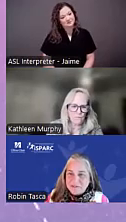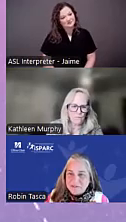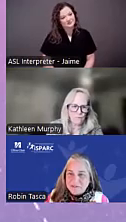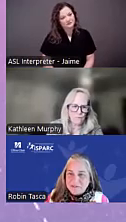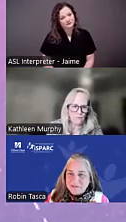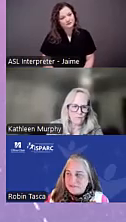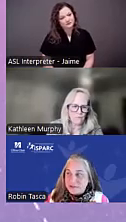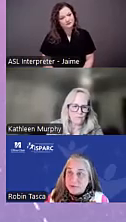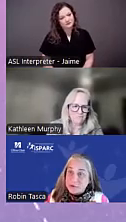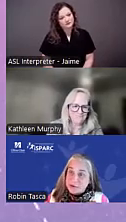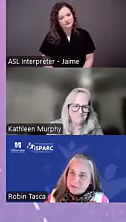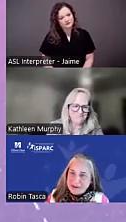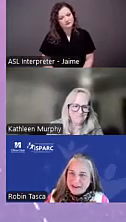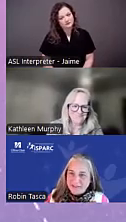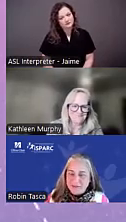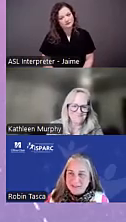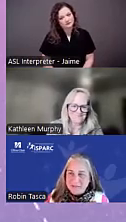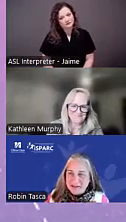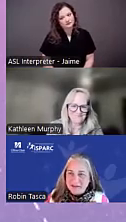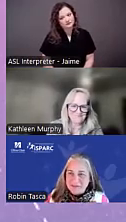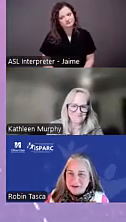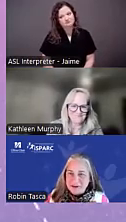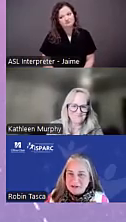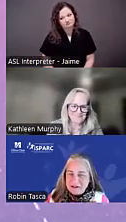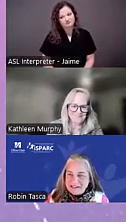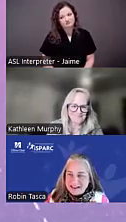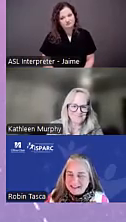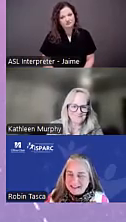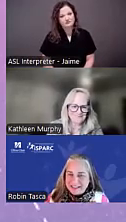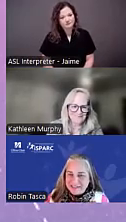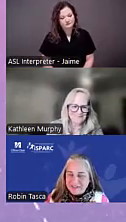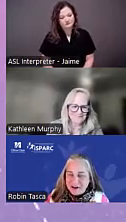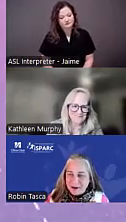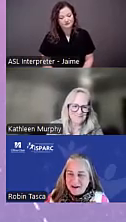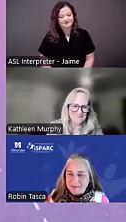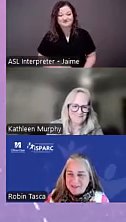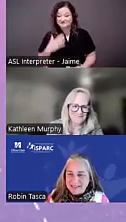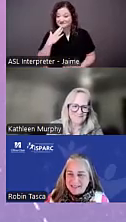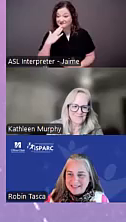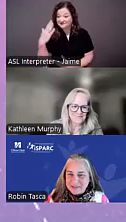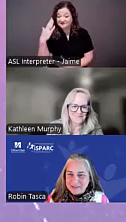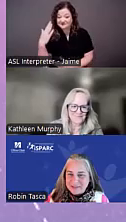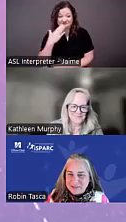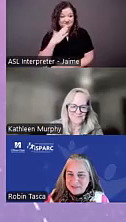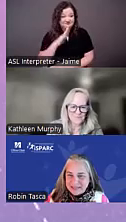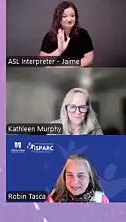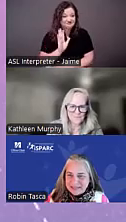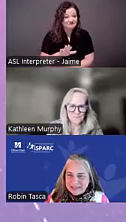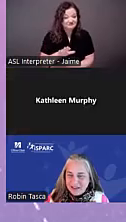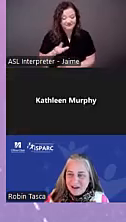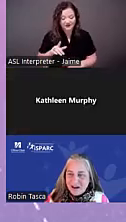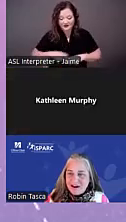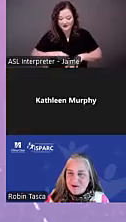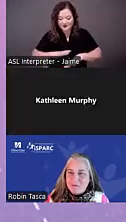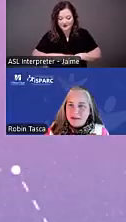Wonderful. Good afternoon, or good morning, everyone, depending on where you're dialing in from. I'm excited to be presenting today.